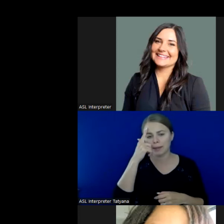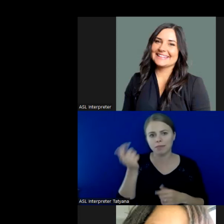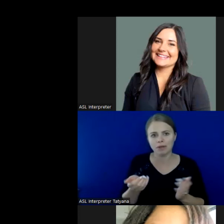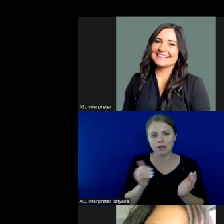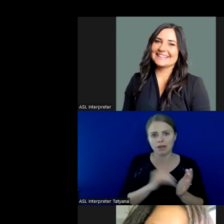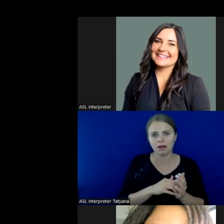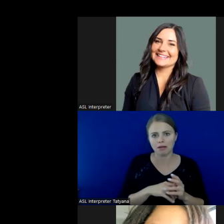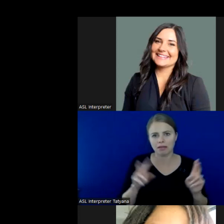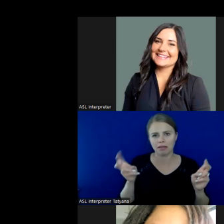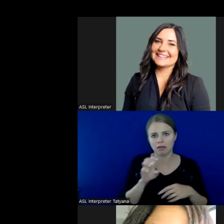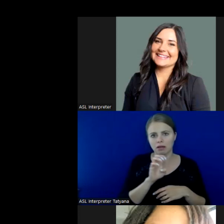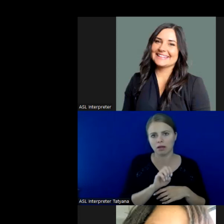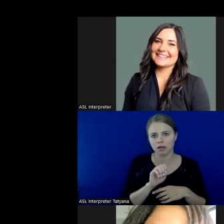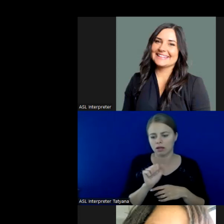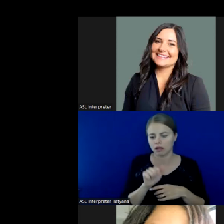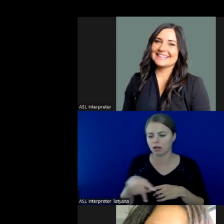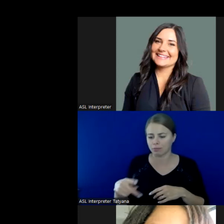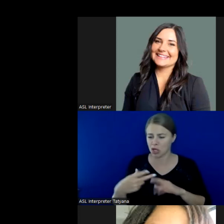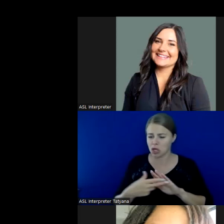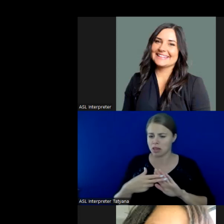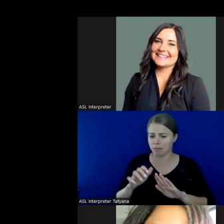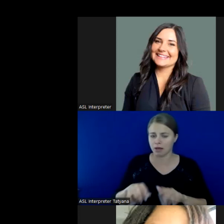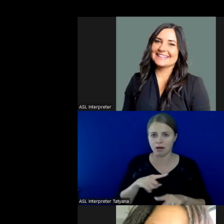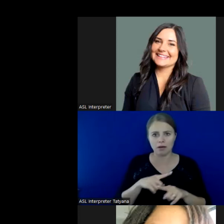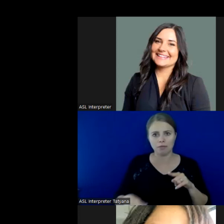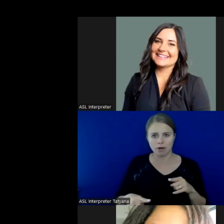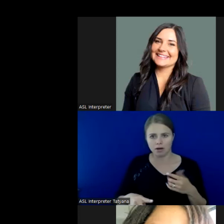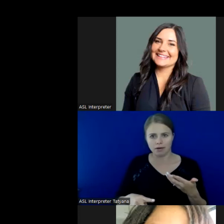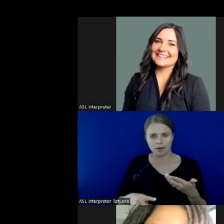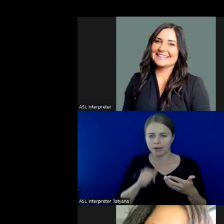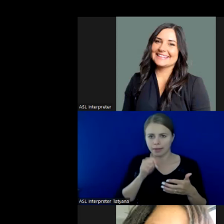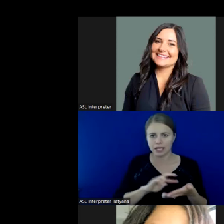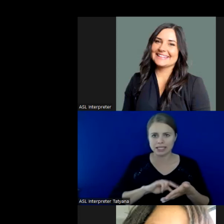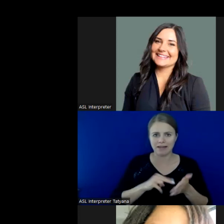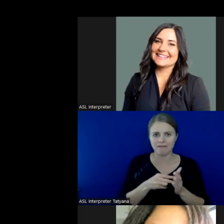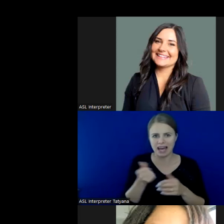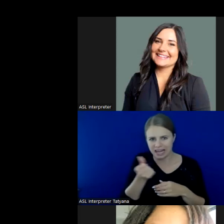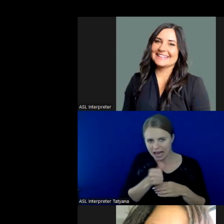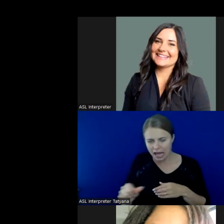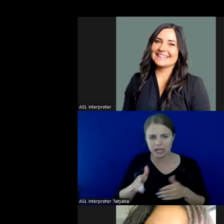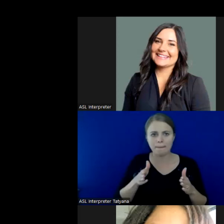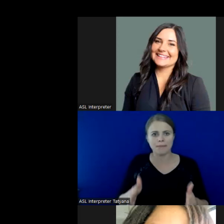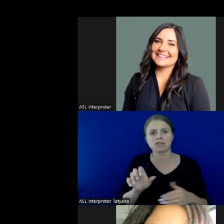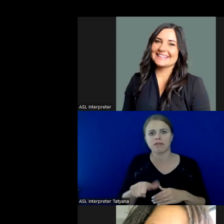what was called an EEAAP didn't find any means of alternate access. So, is it equally effective?